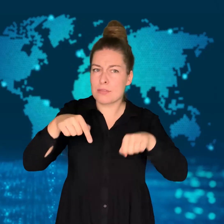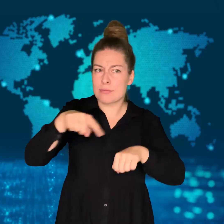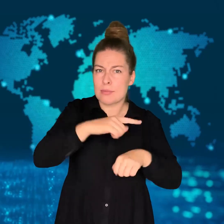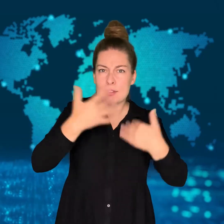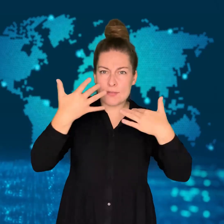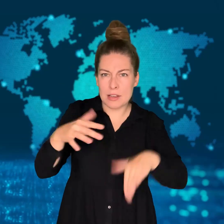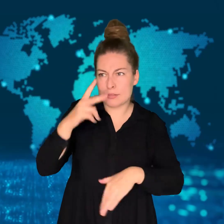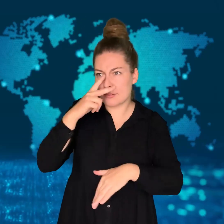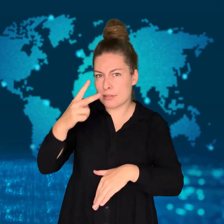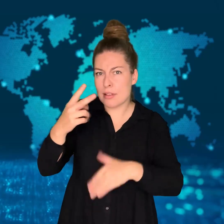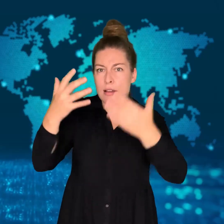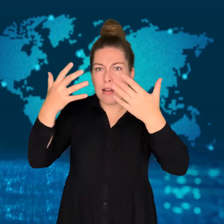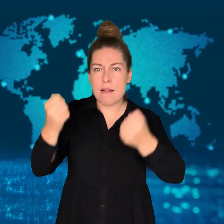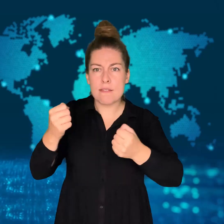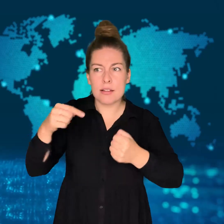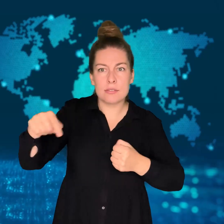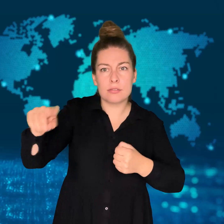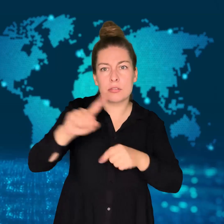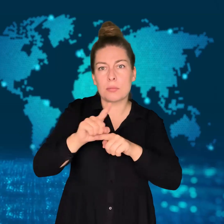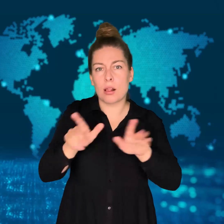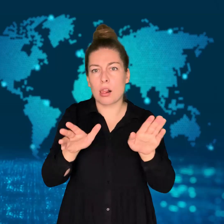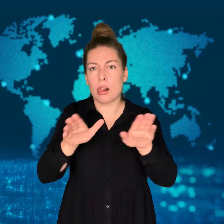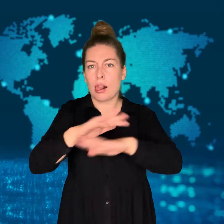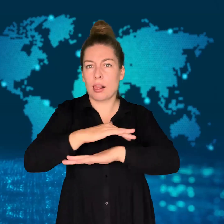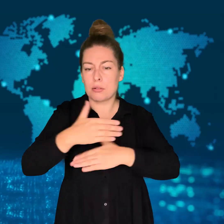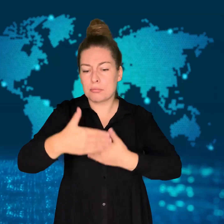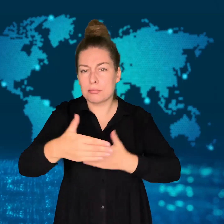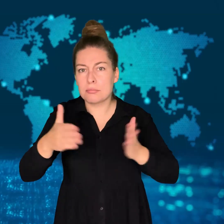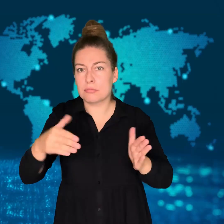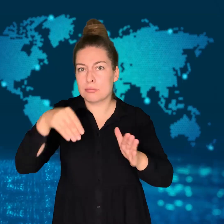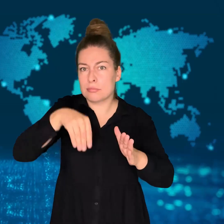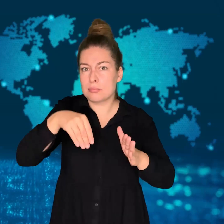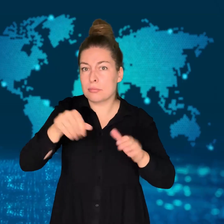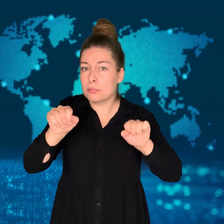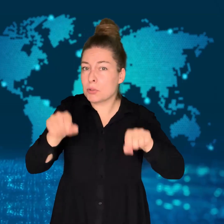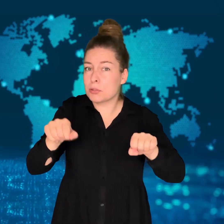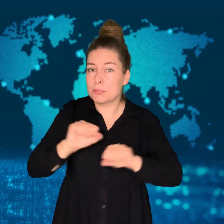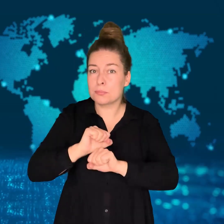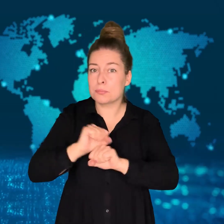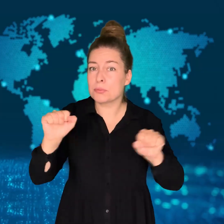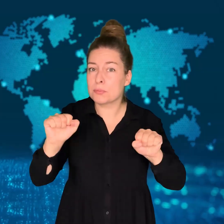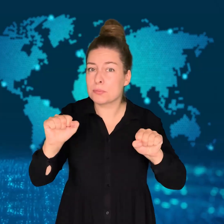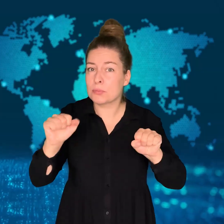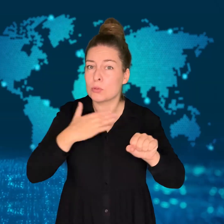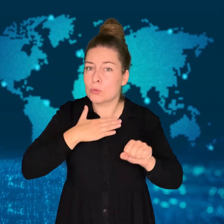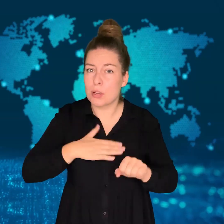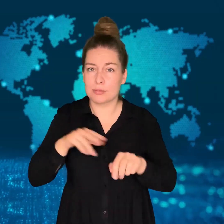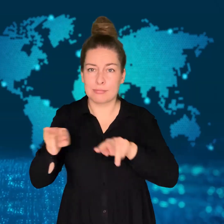as they monitored "suspicious package incidents" in other parts of the city.